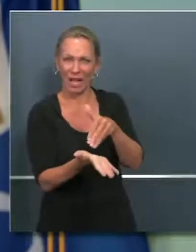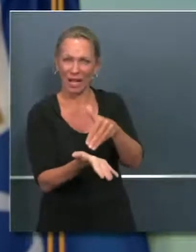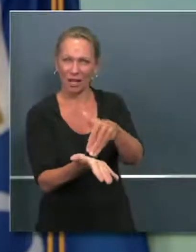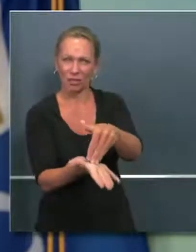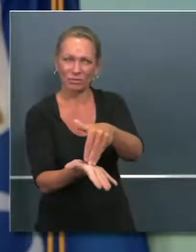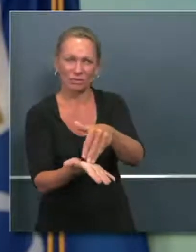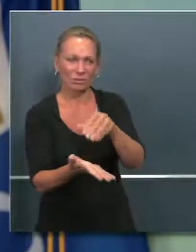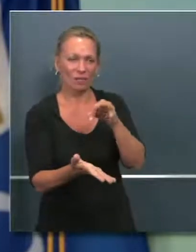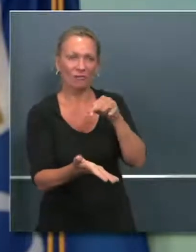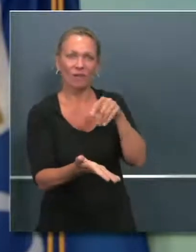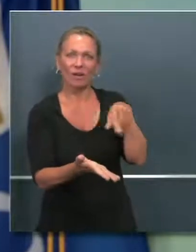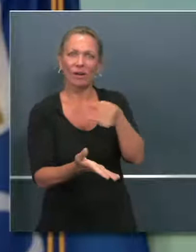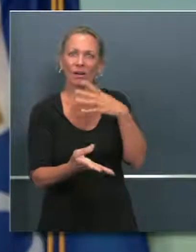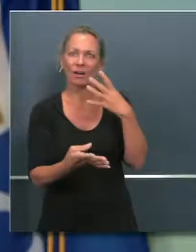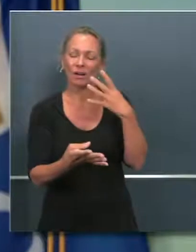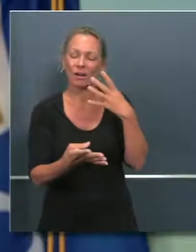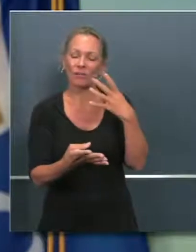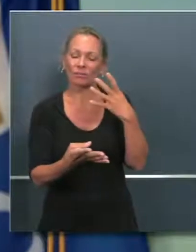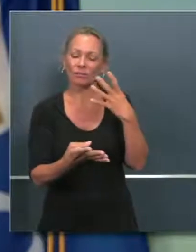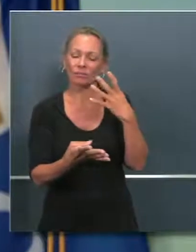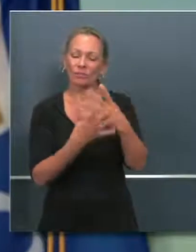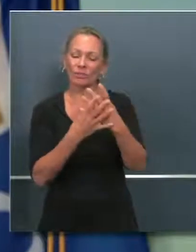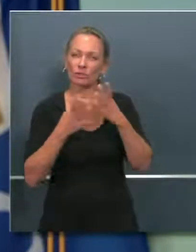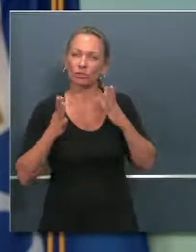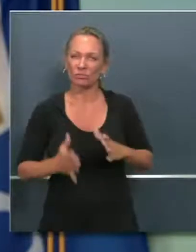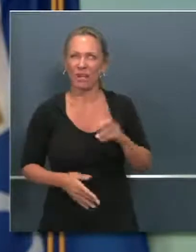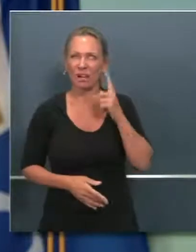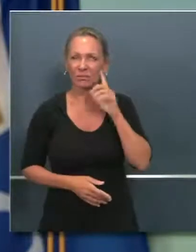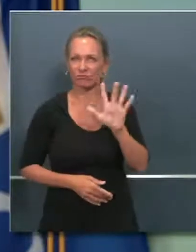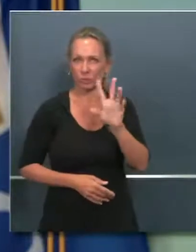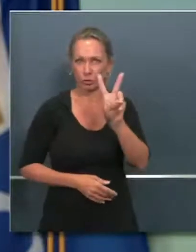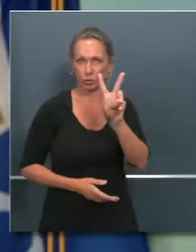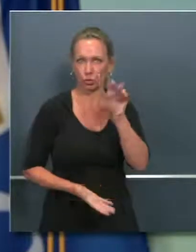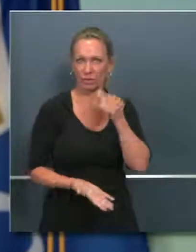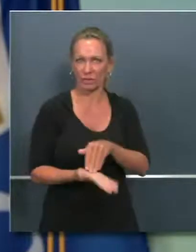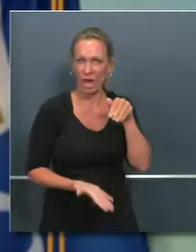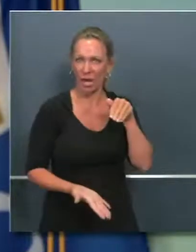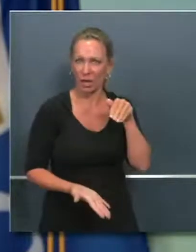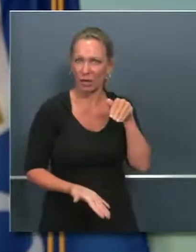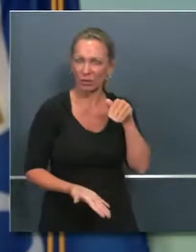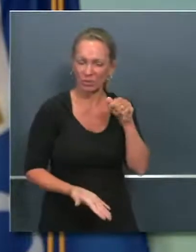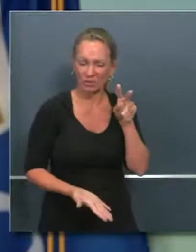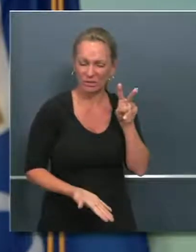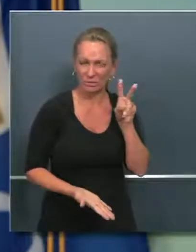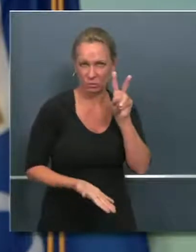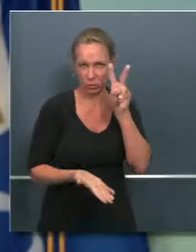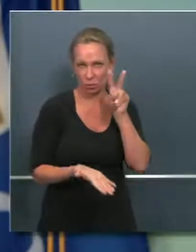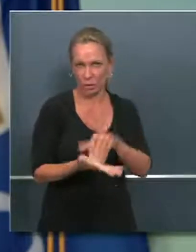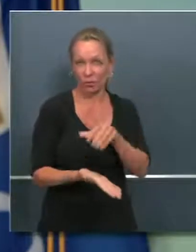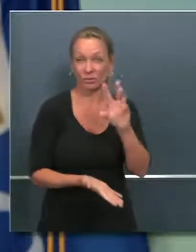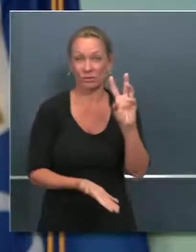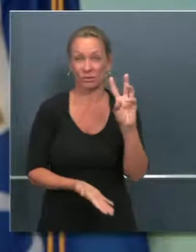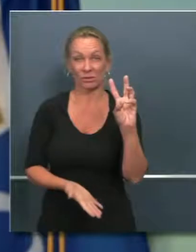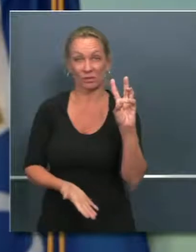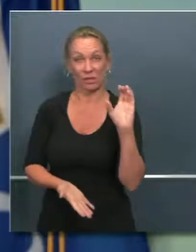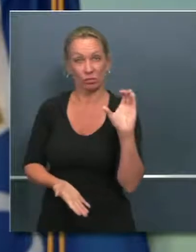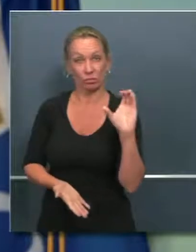interest as it should and that's San Quentin in San Quentin we currently have 1011 individual